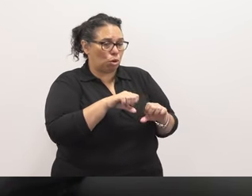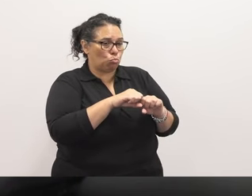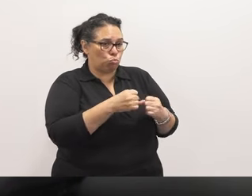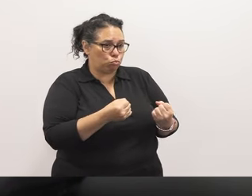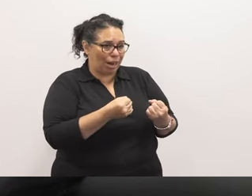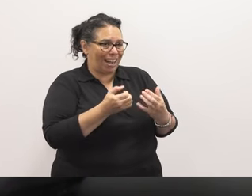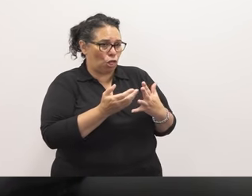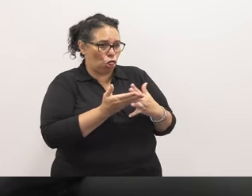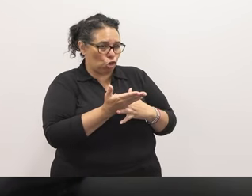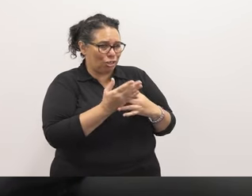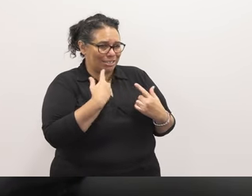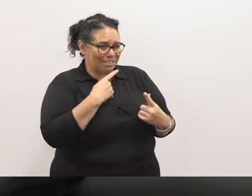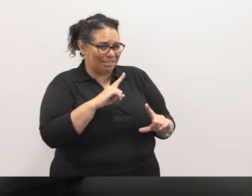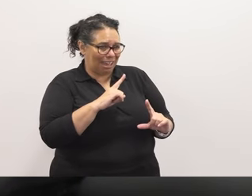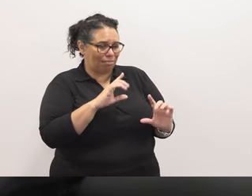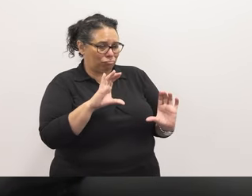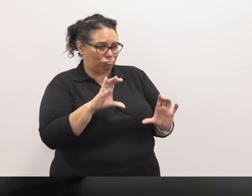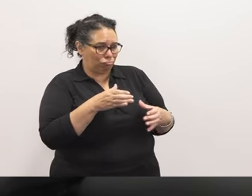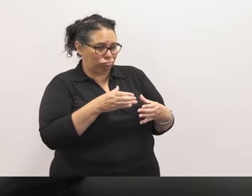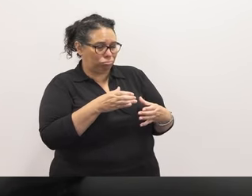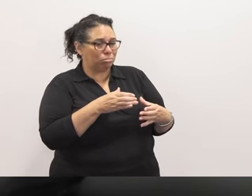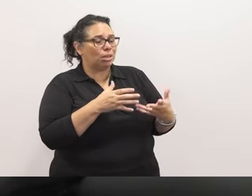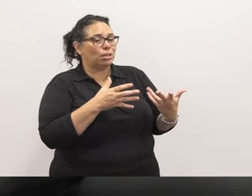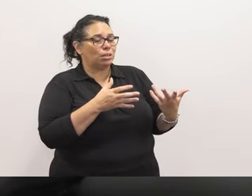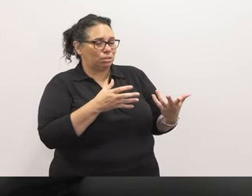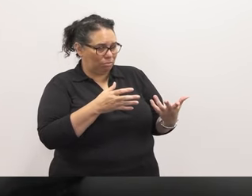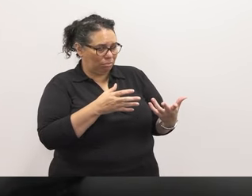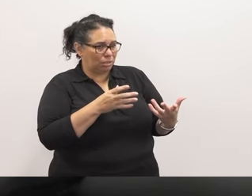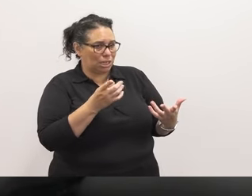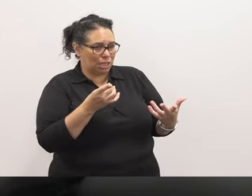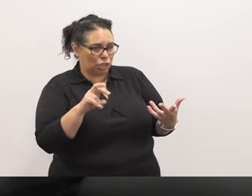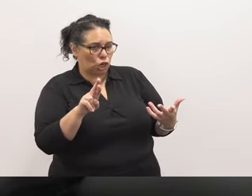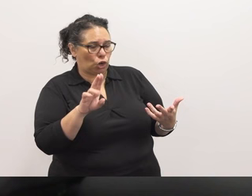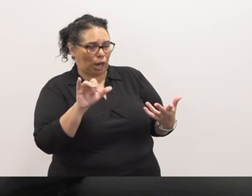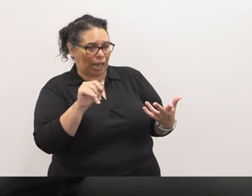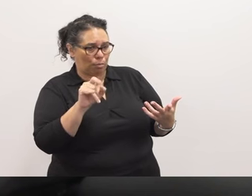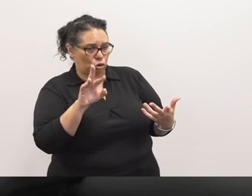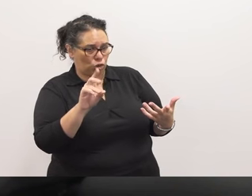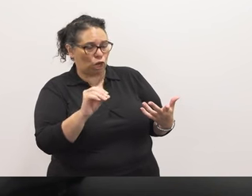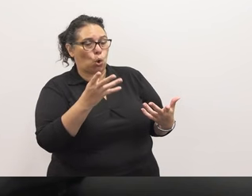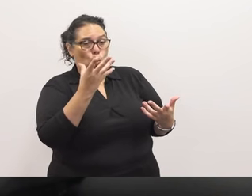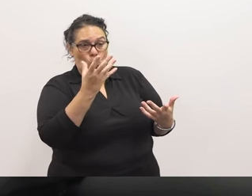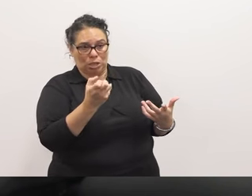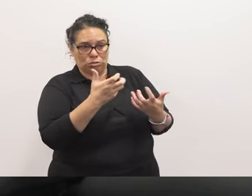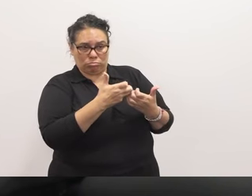for a small group of schools right now that Dr. Camerino is looking to expand. The Student Success Initiative